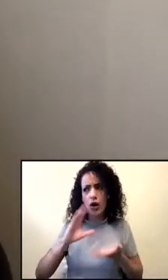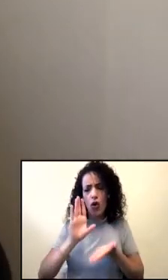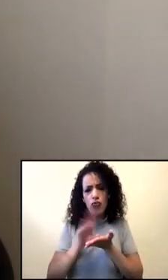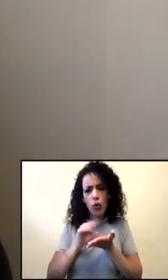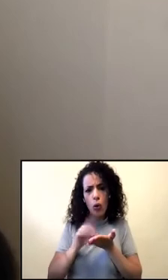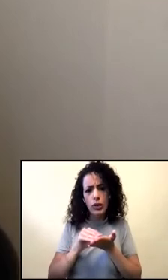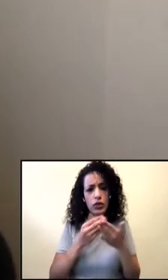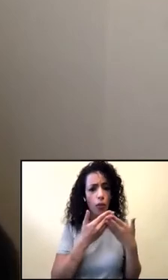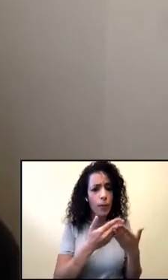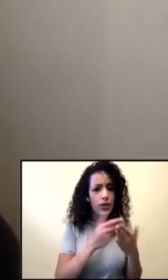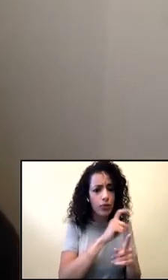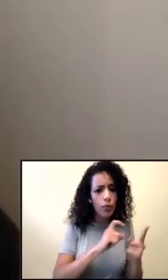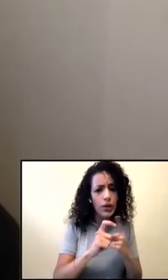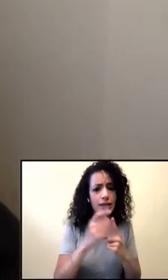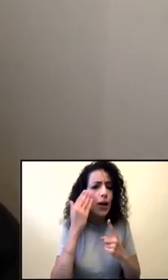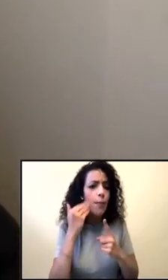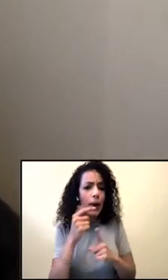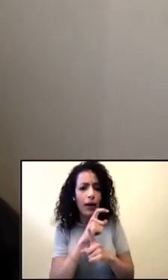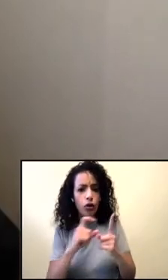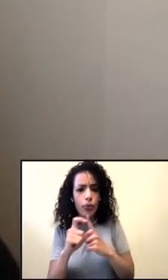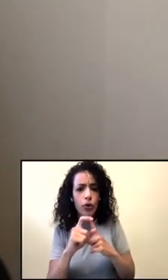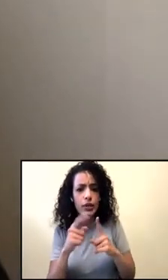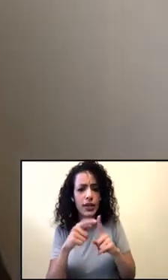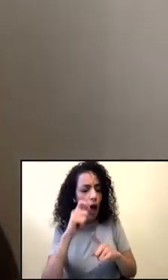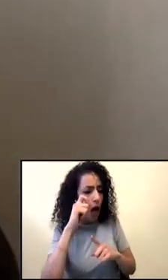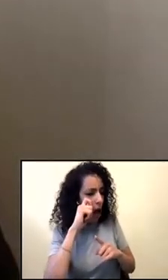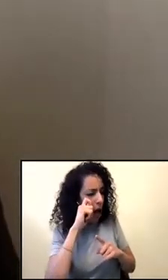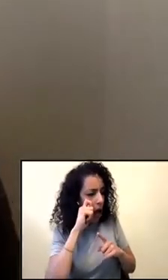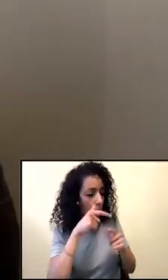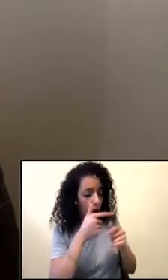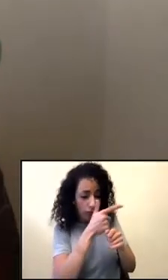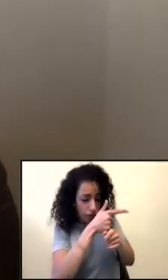are hyper-surveilled, so yeah it's really interesting when people actually have the